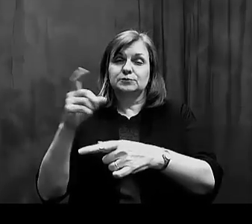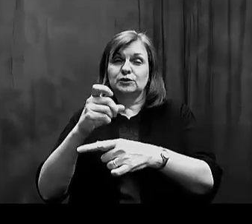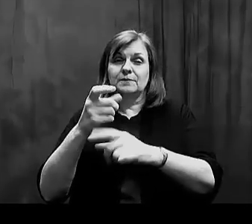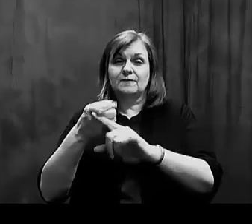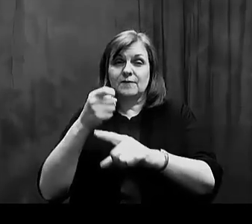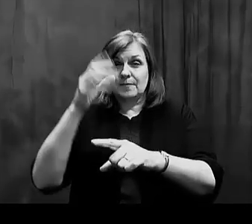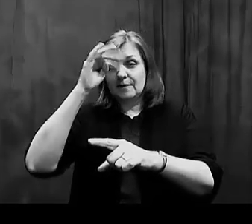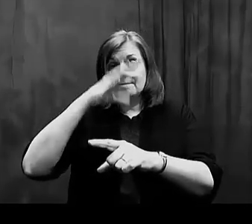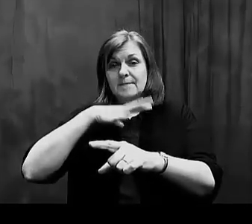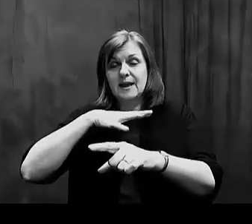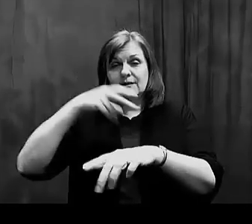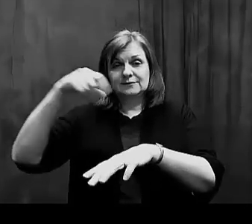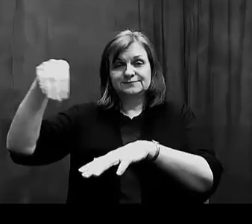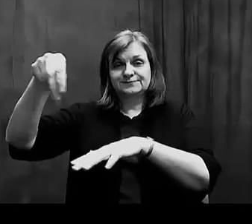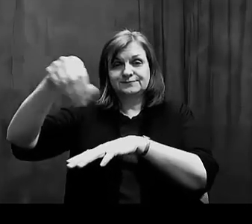so with the production of eggs